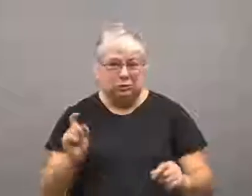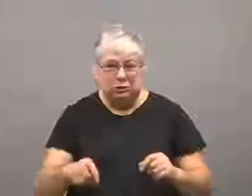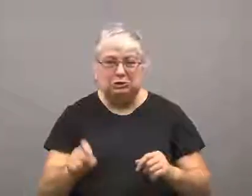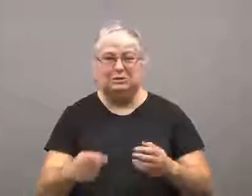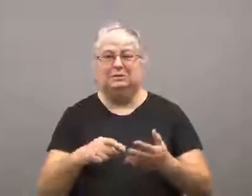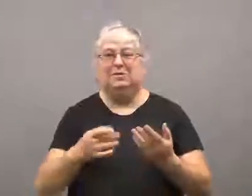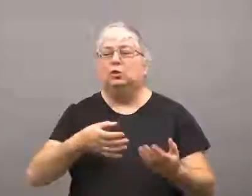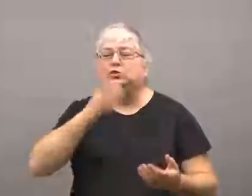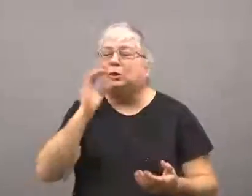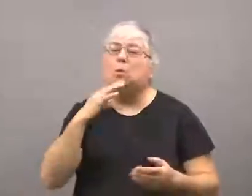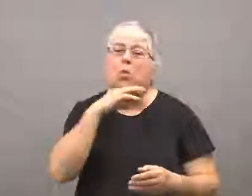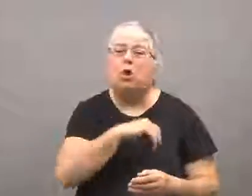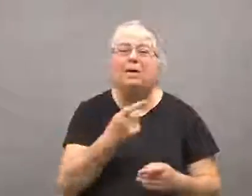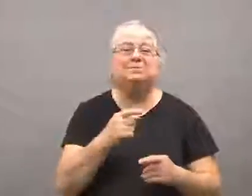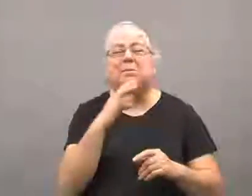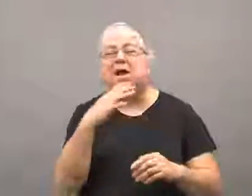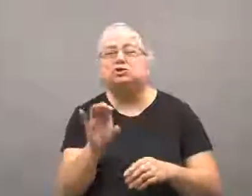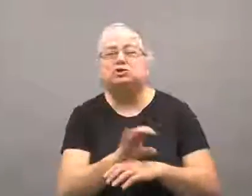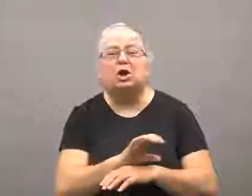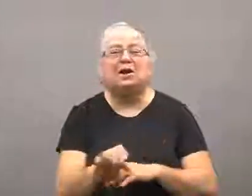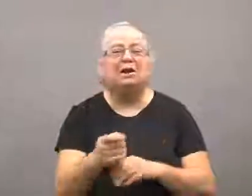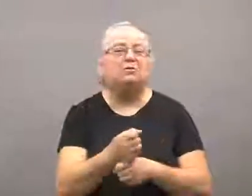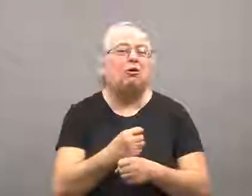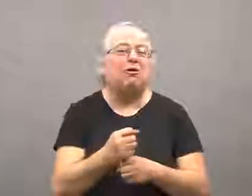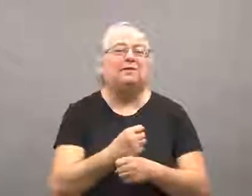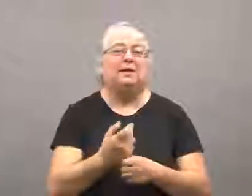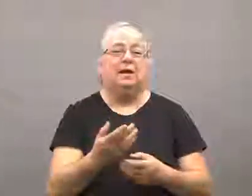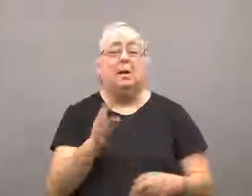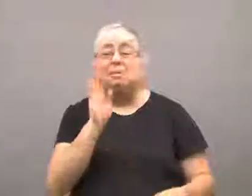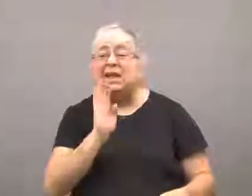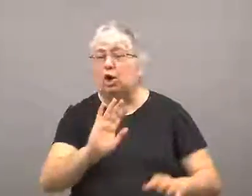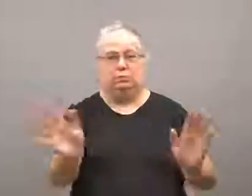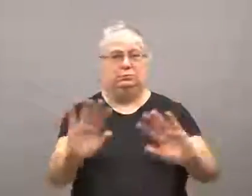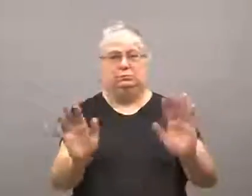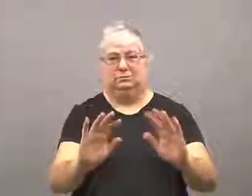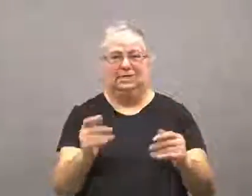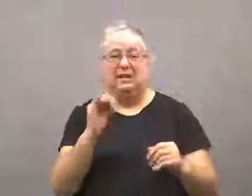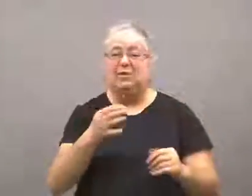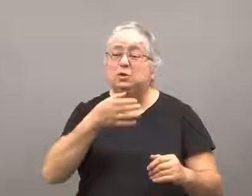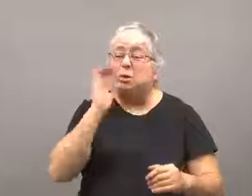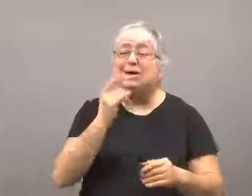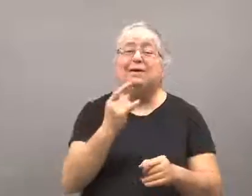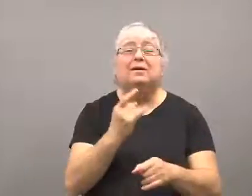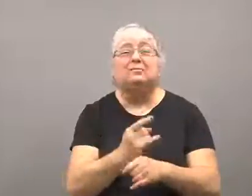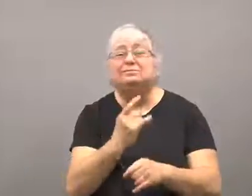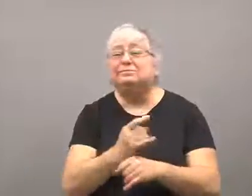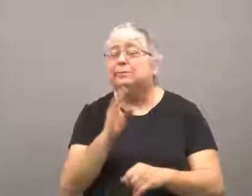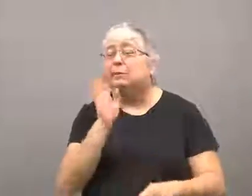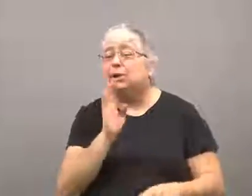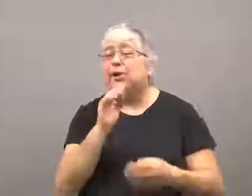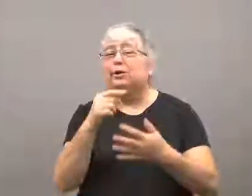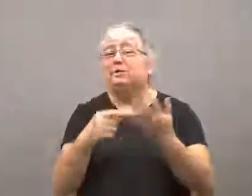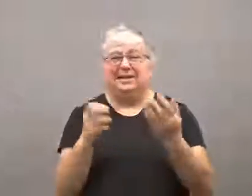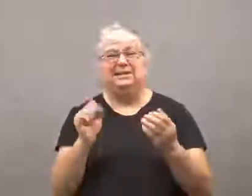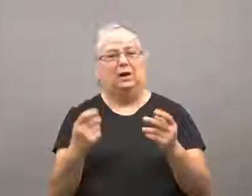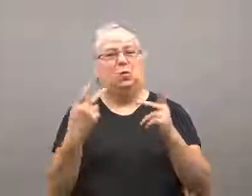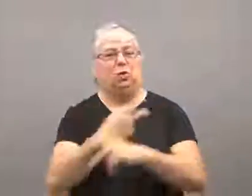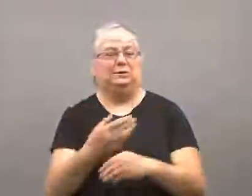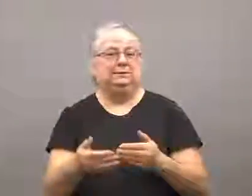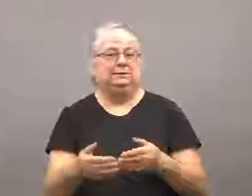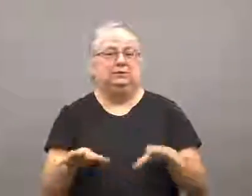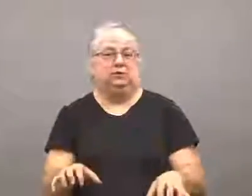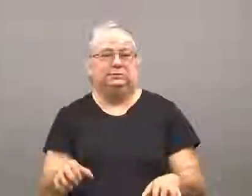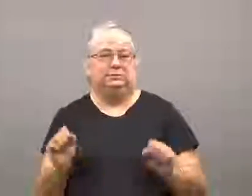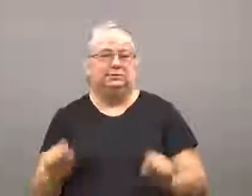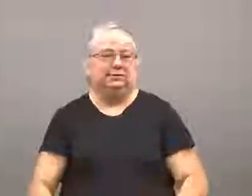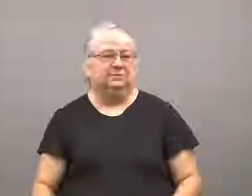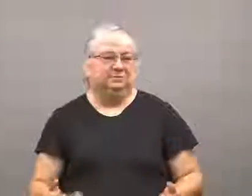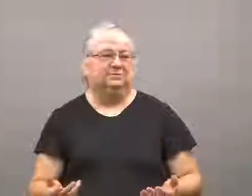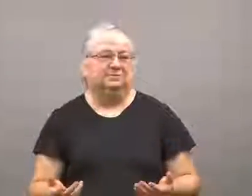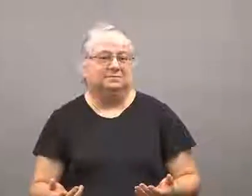and to drink warm liquids. Alcohol can worsen the effects of the cold weather.